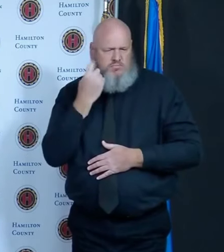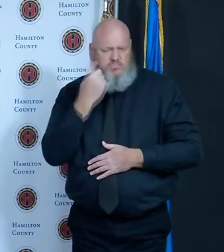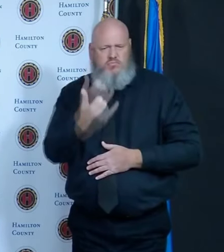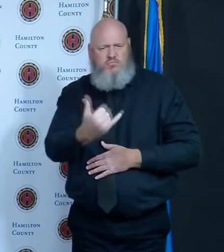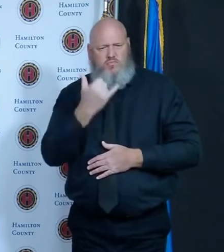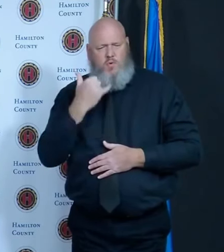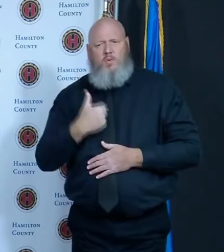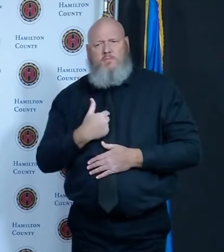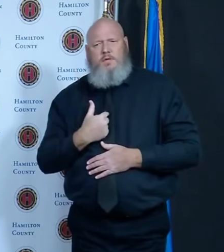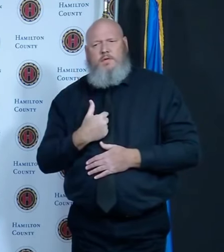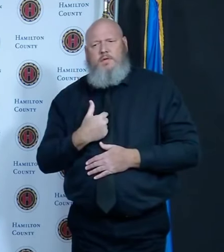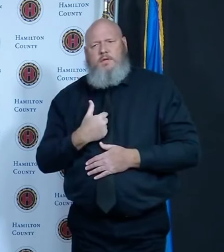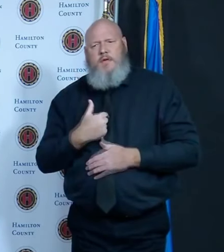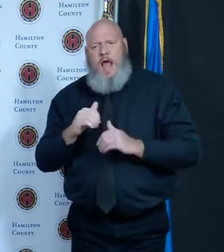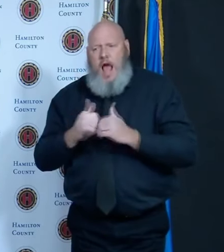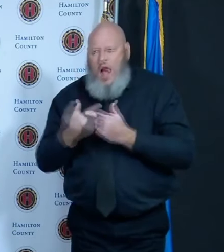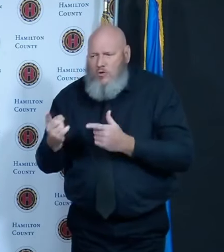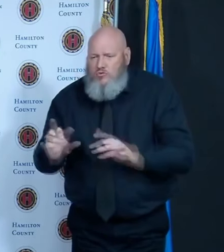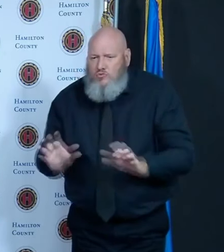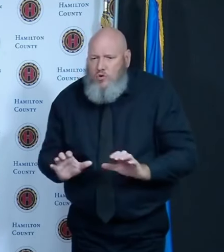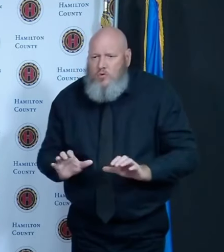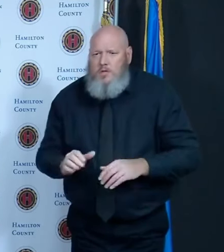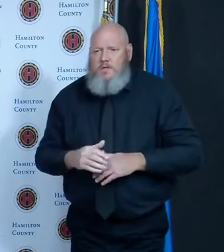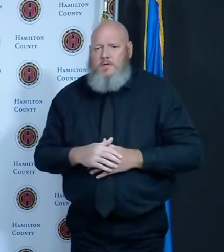know I'm with the African American Chamber and we're checking in all all